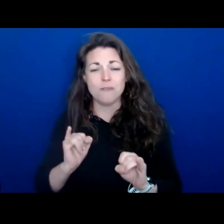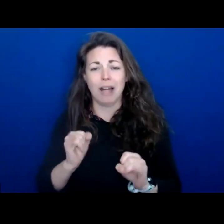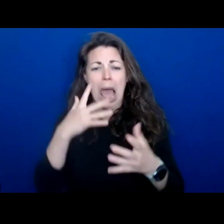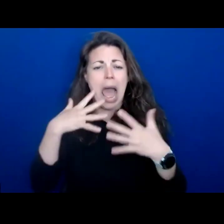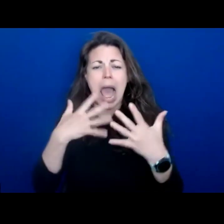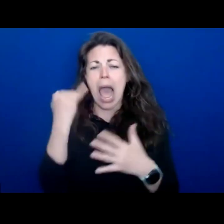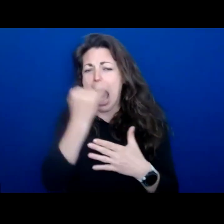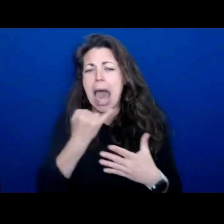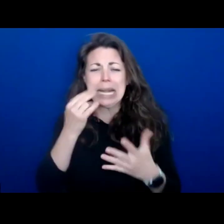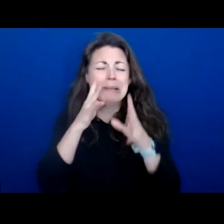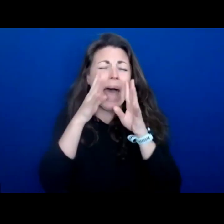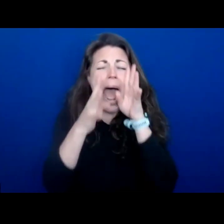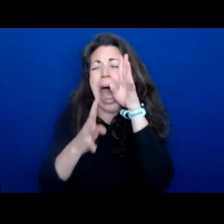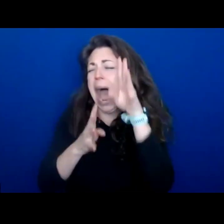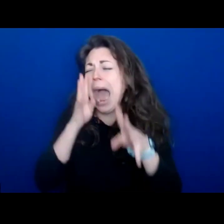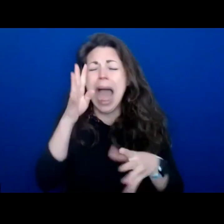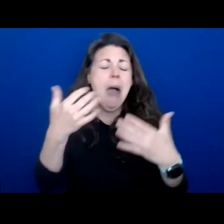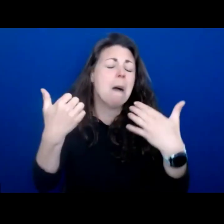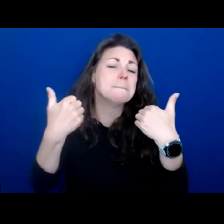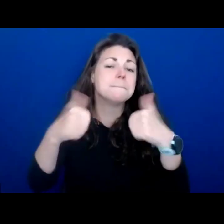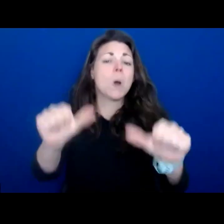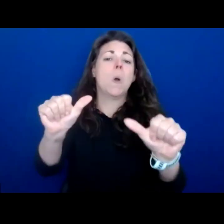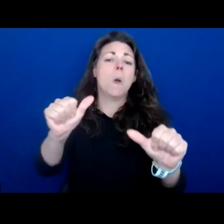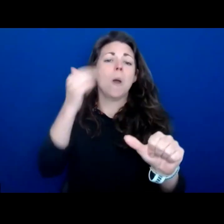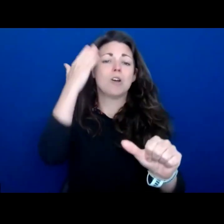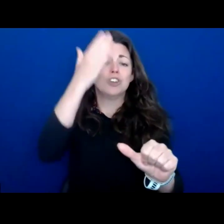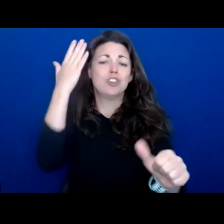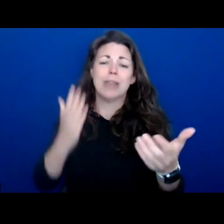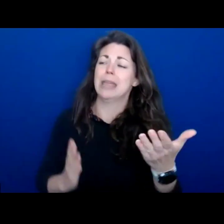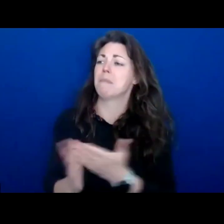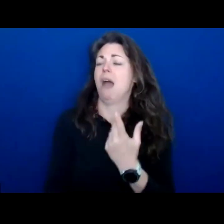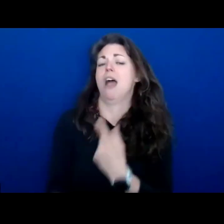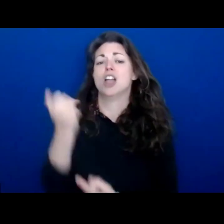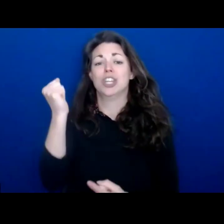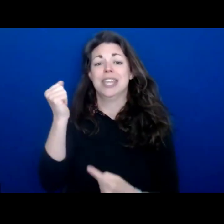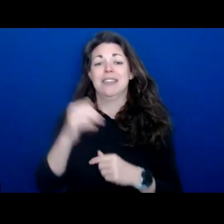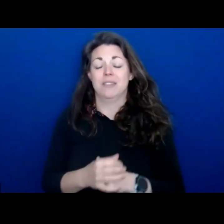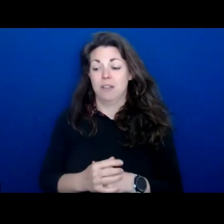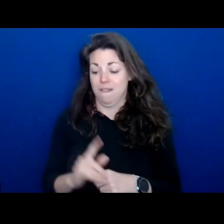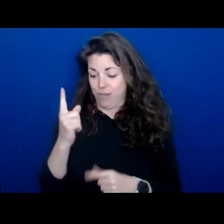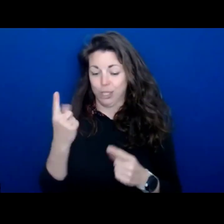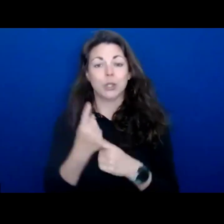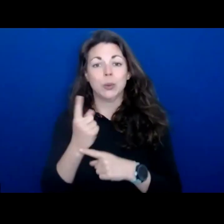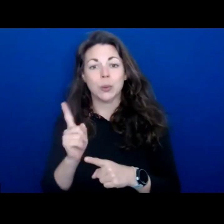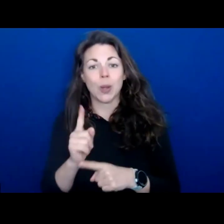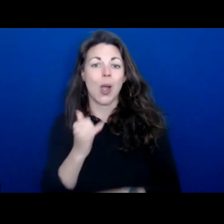And I was just so delighted. My dream had come true. First thing I did, called my dad. I'm a daddy's girl.